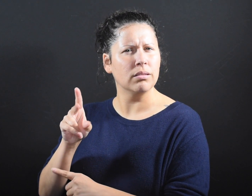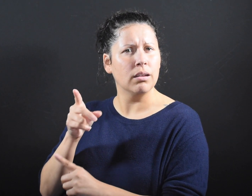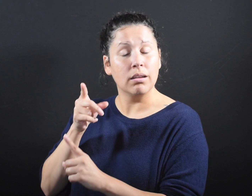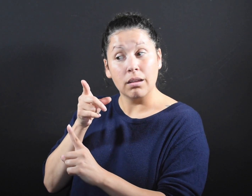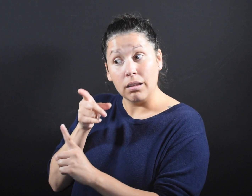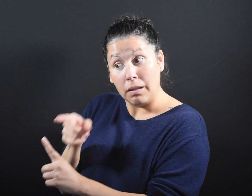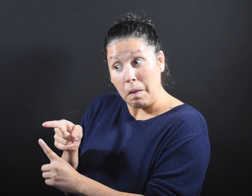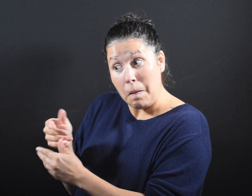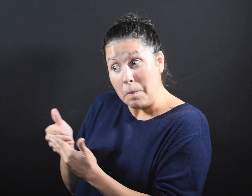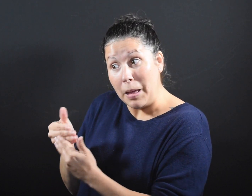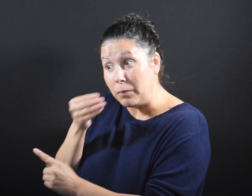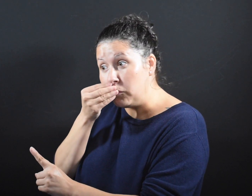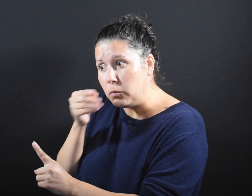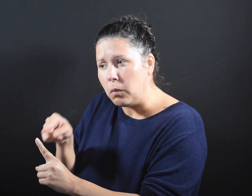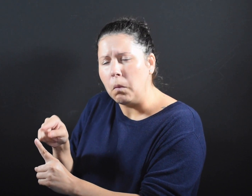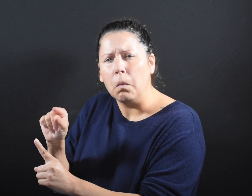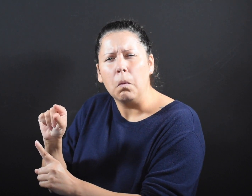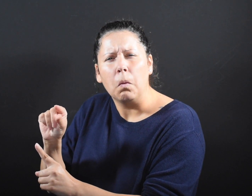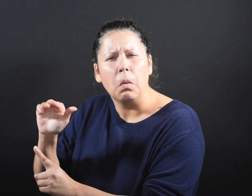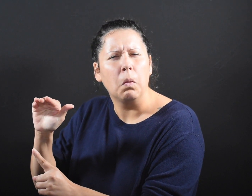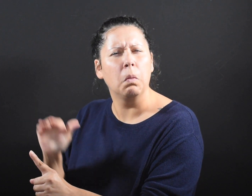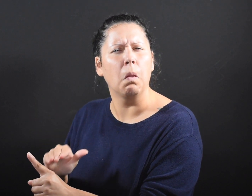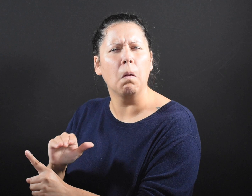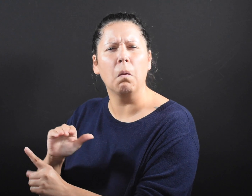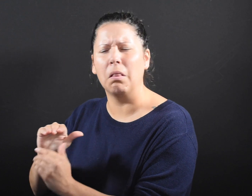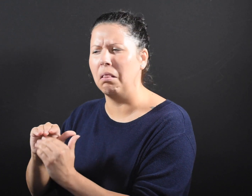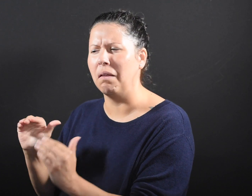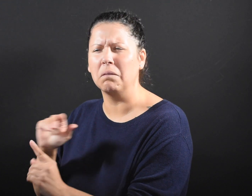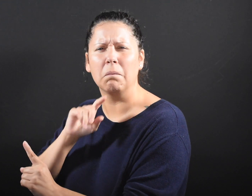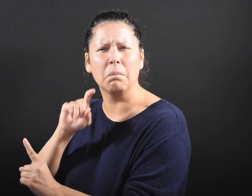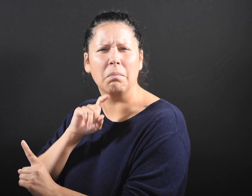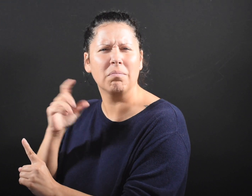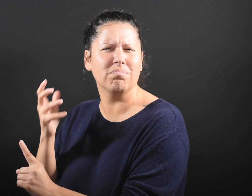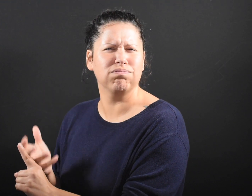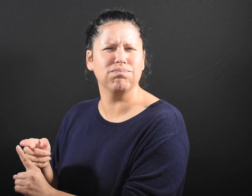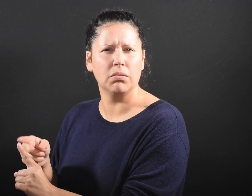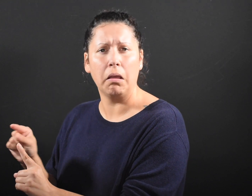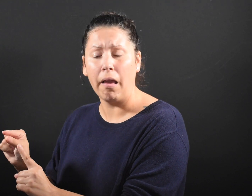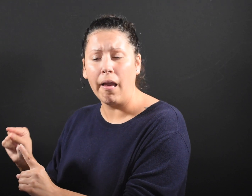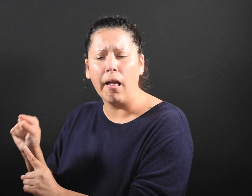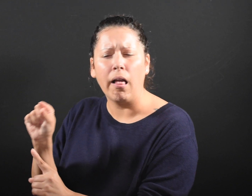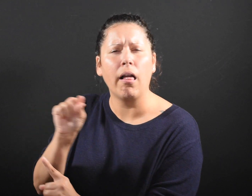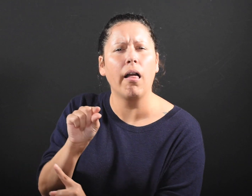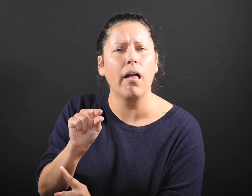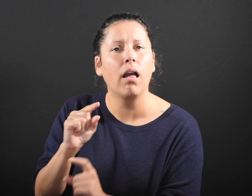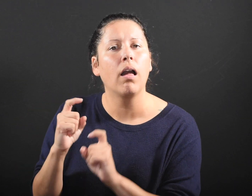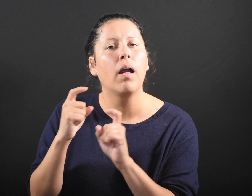likely are a relatively small part of a child's overall heavy metal exposure risk.